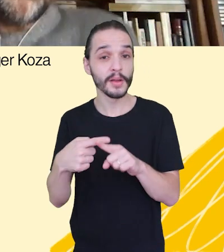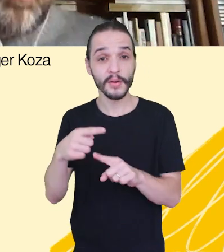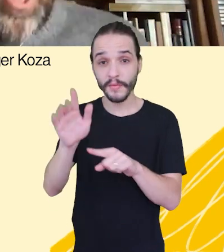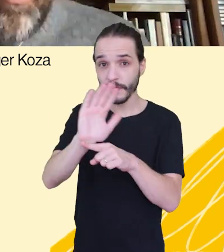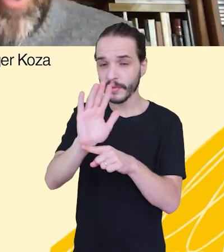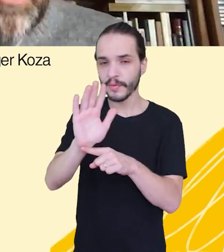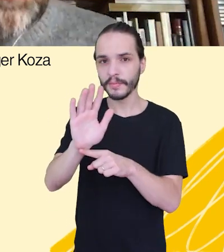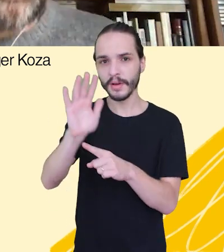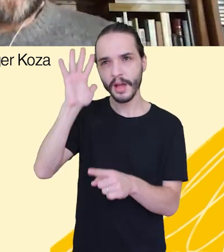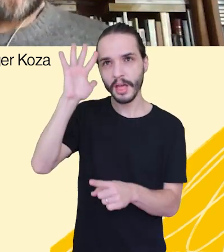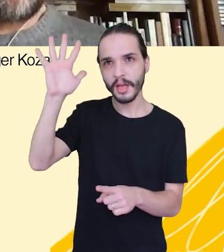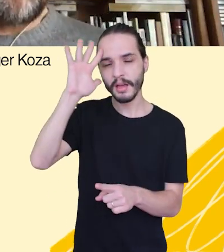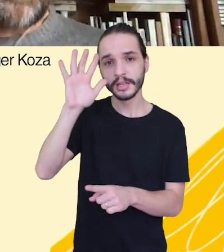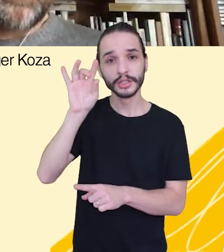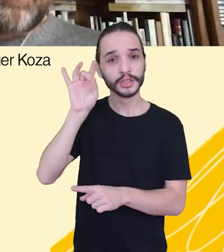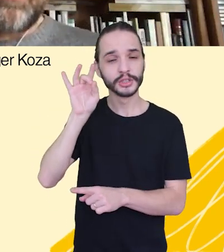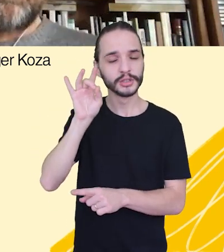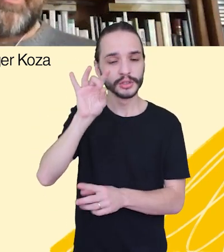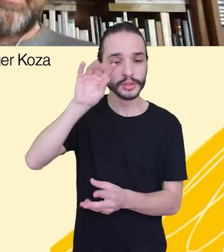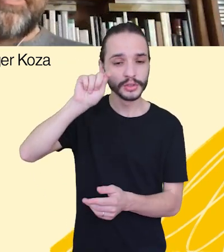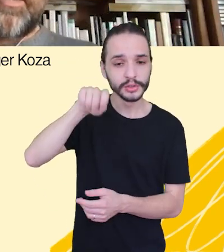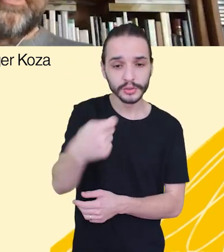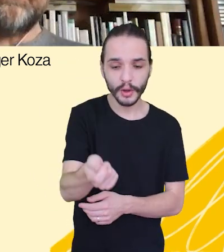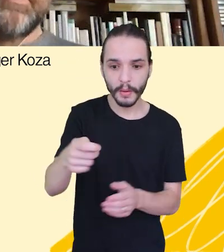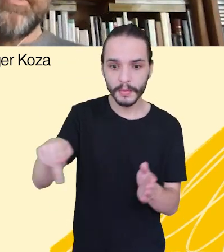That's how I see that particular scene.